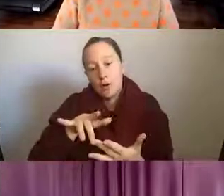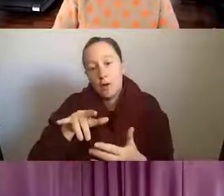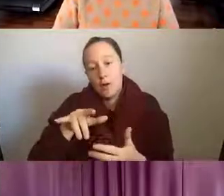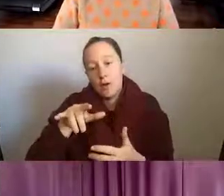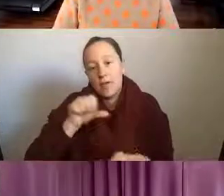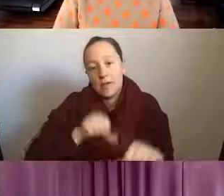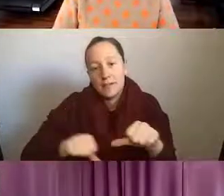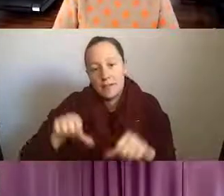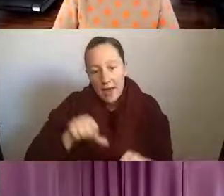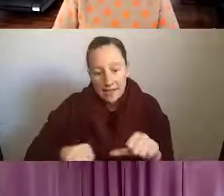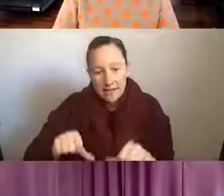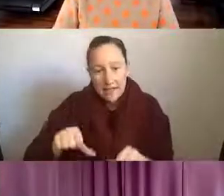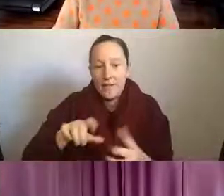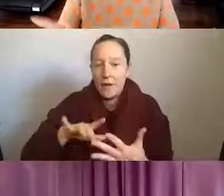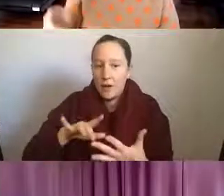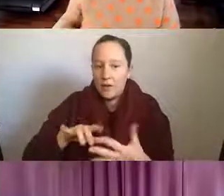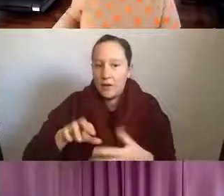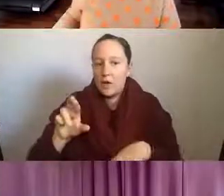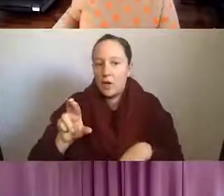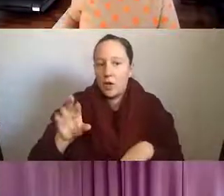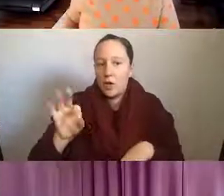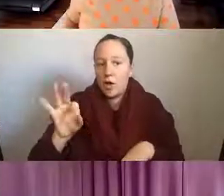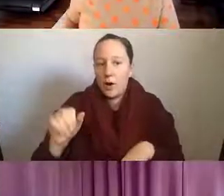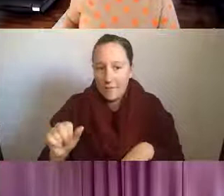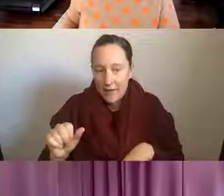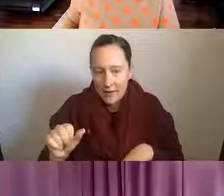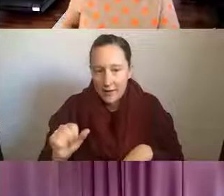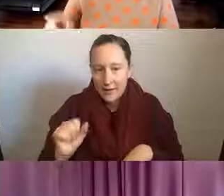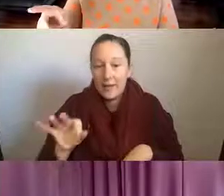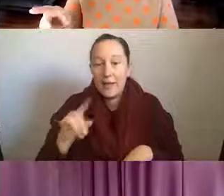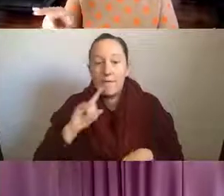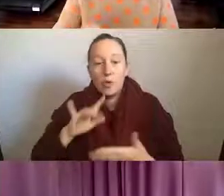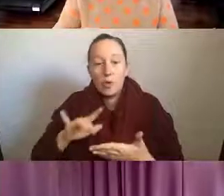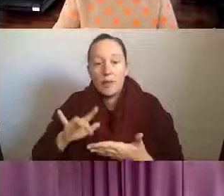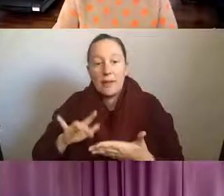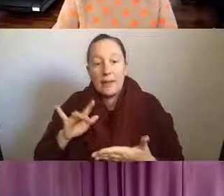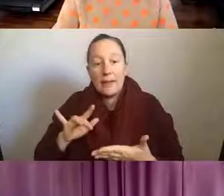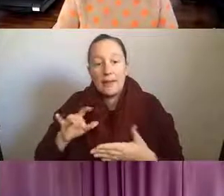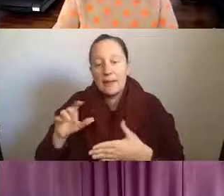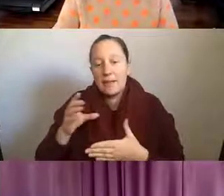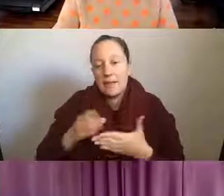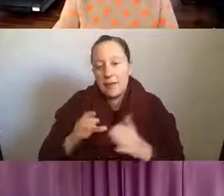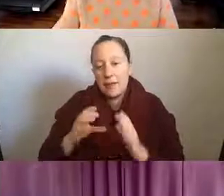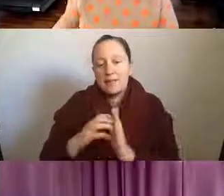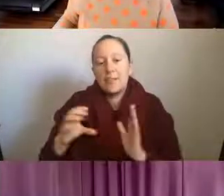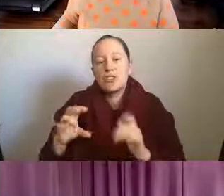that are listed in the RFA. If you click on that section seven, agency contacts,